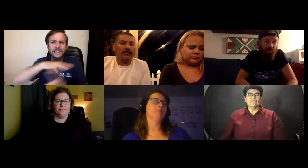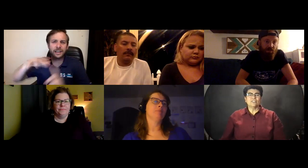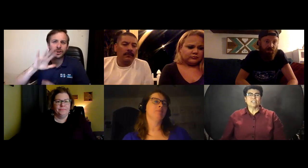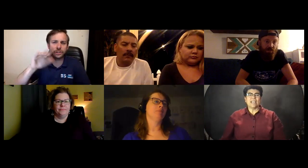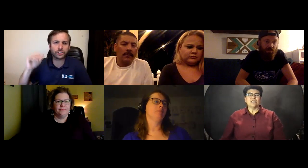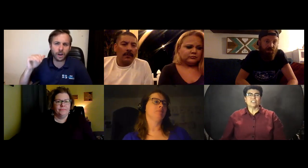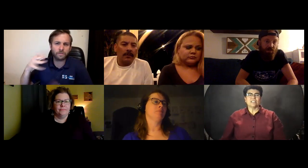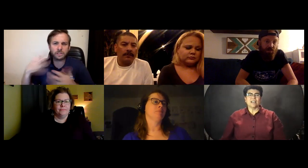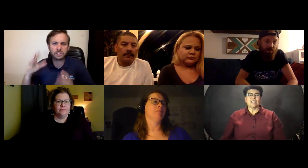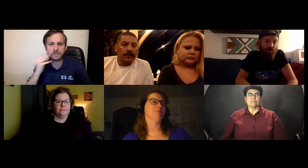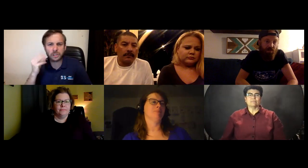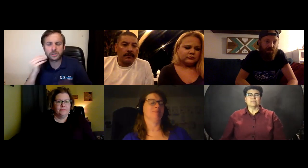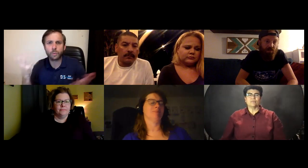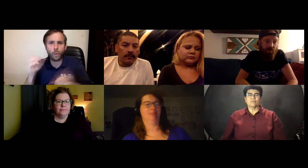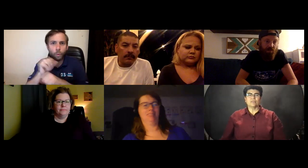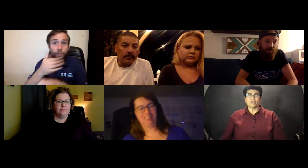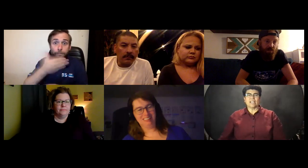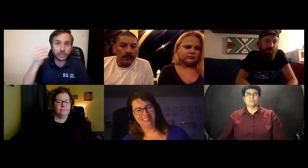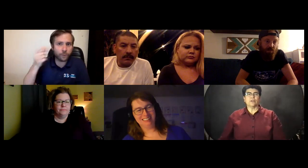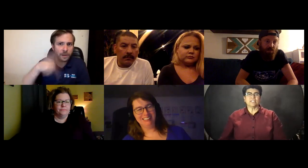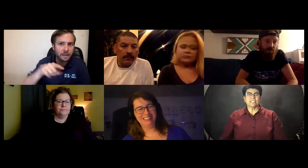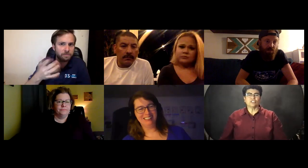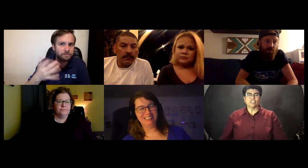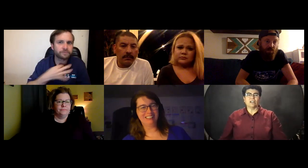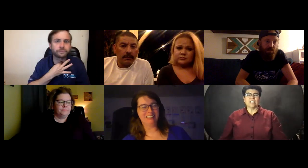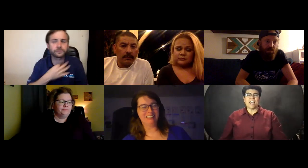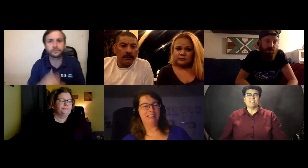education